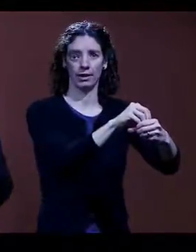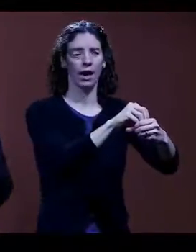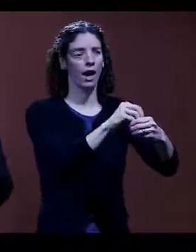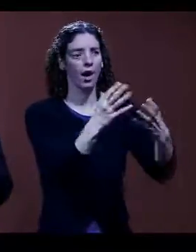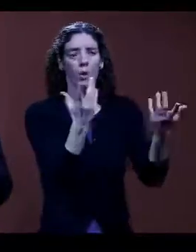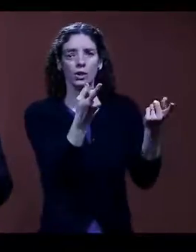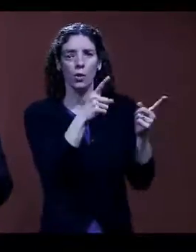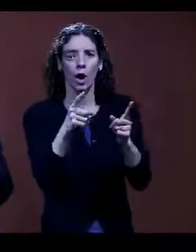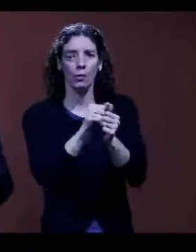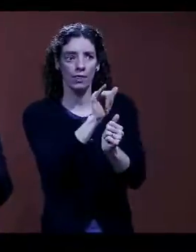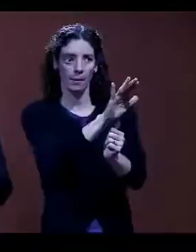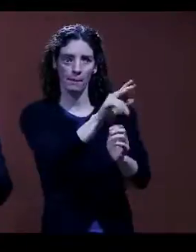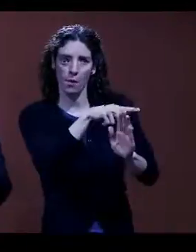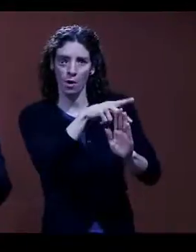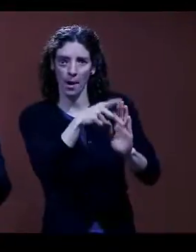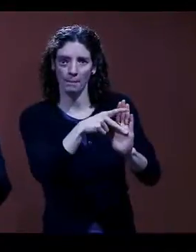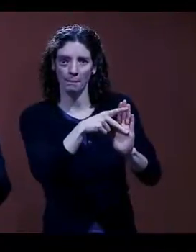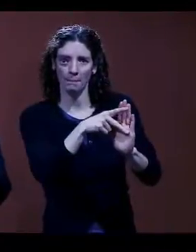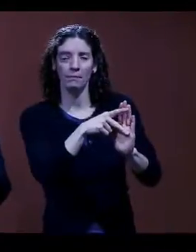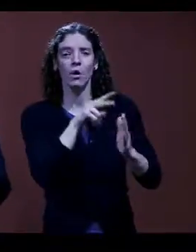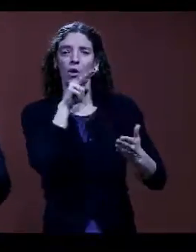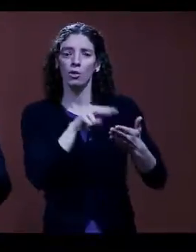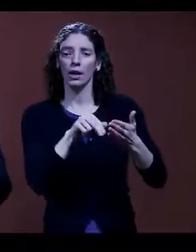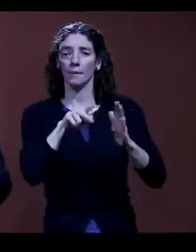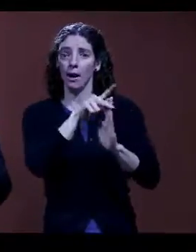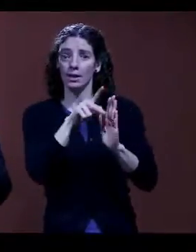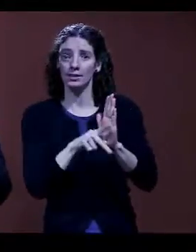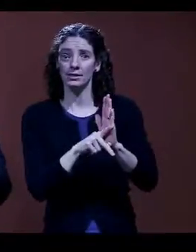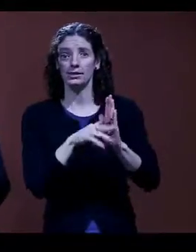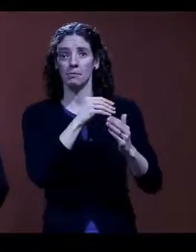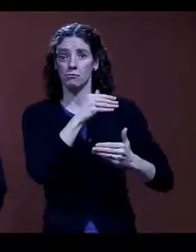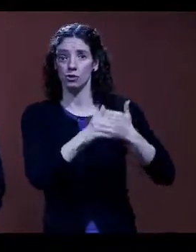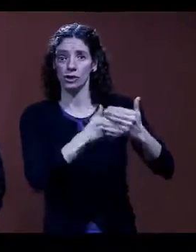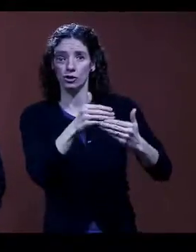really looking at policies and procedures that might be affecting graduation or dropout